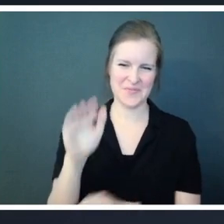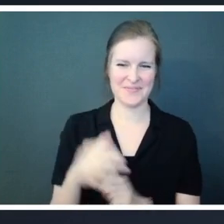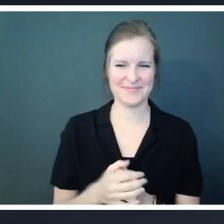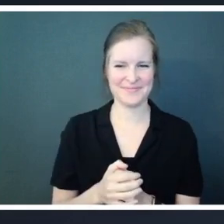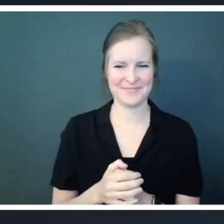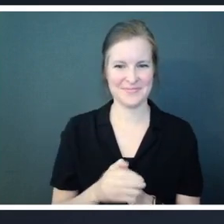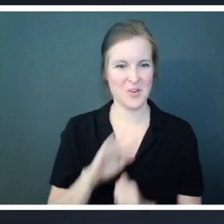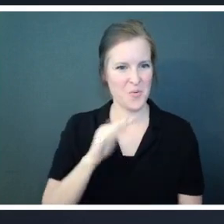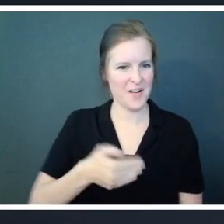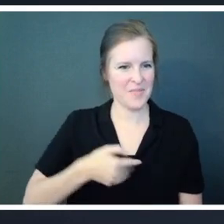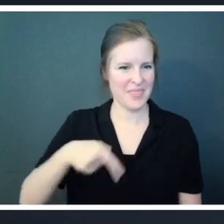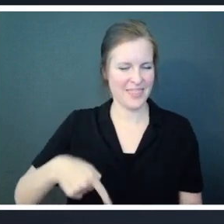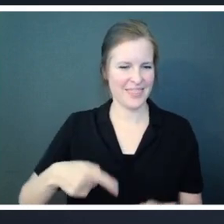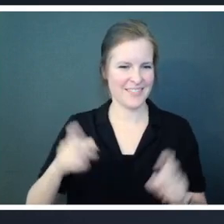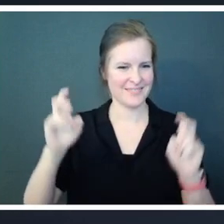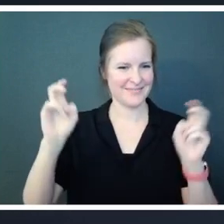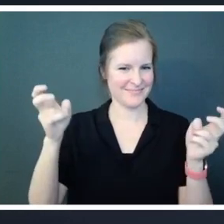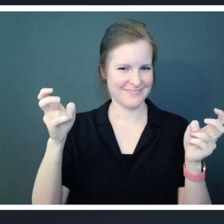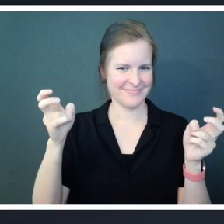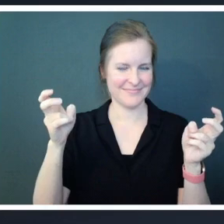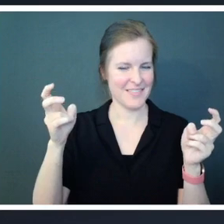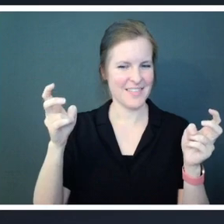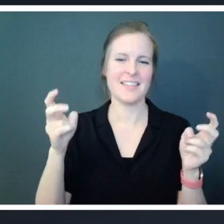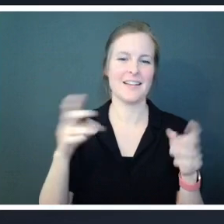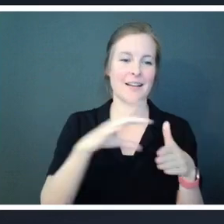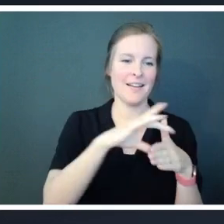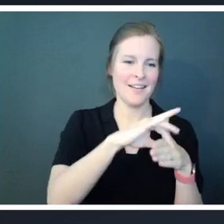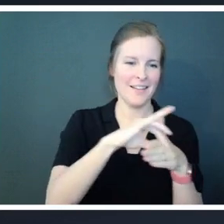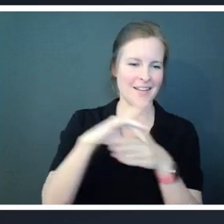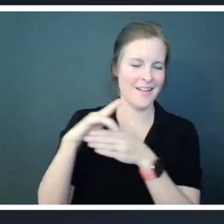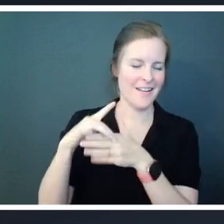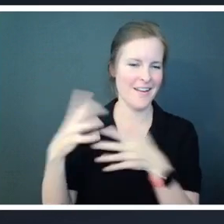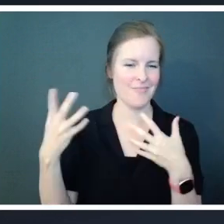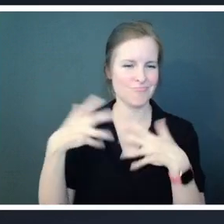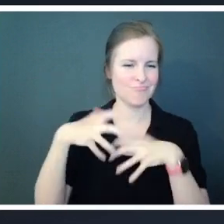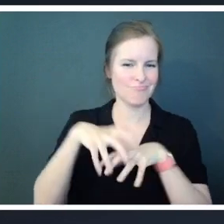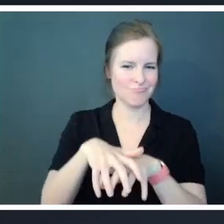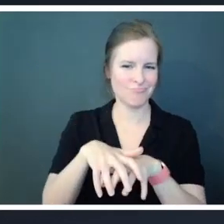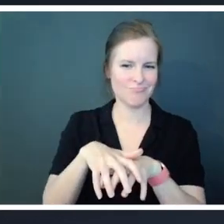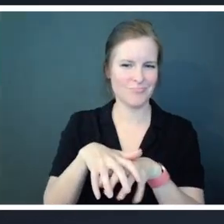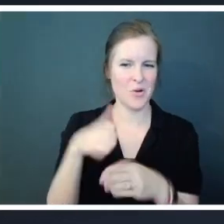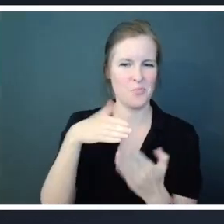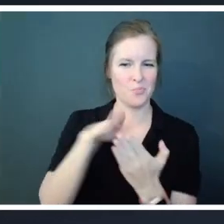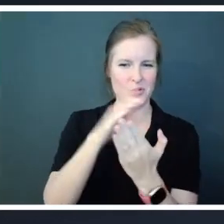Cross-Content Approaches to Youth Climate Action. My name is Phoebe Sherman. And I work at the